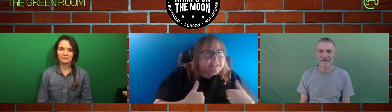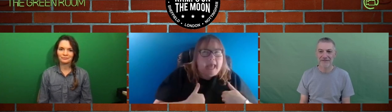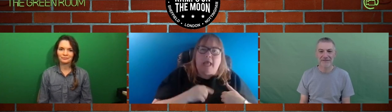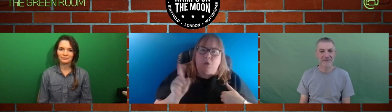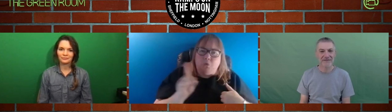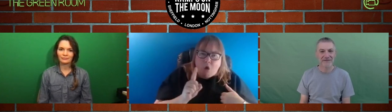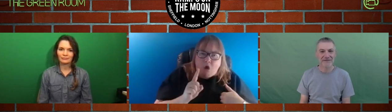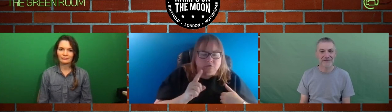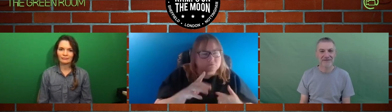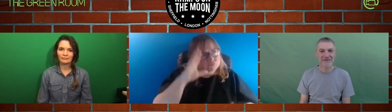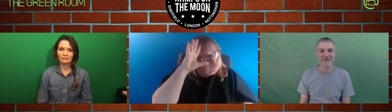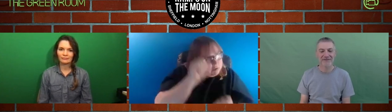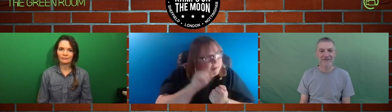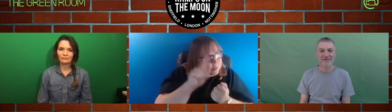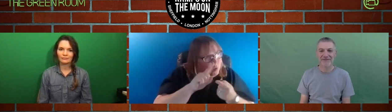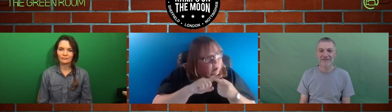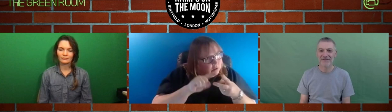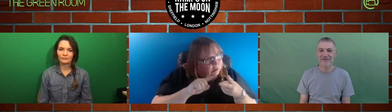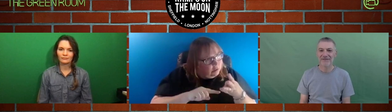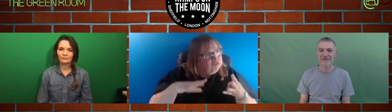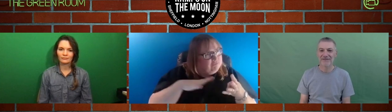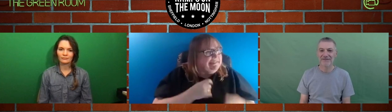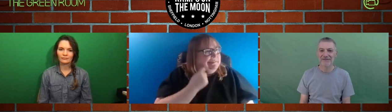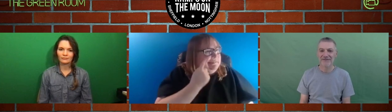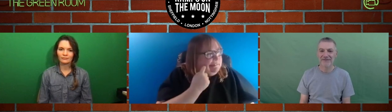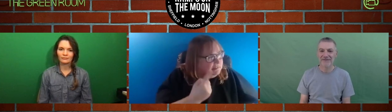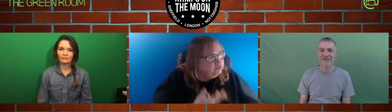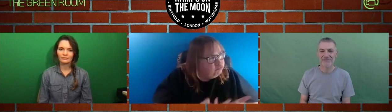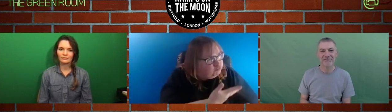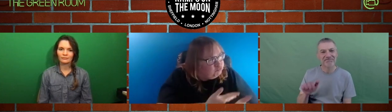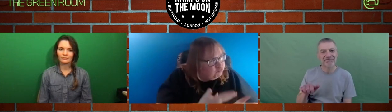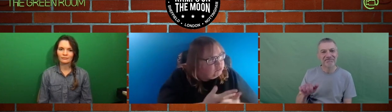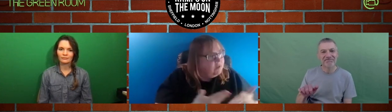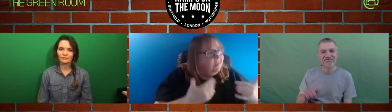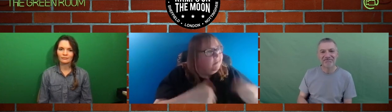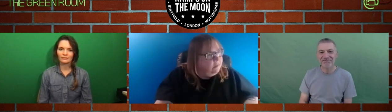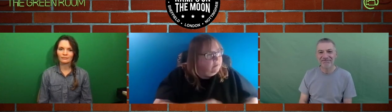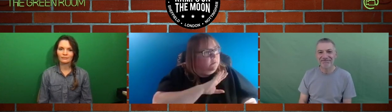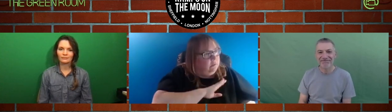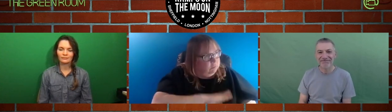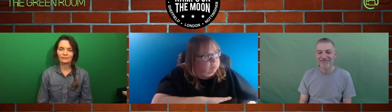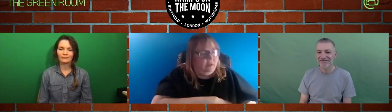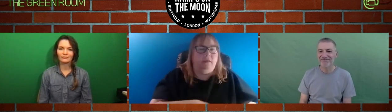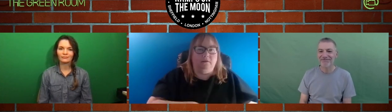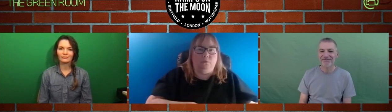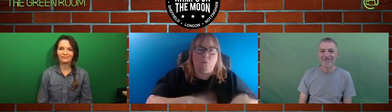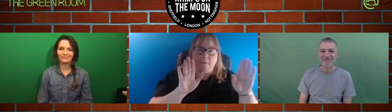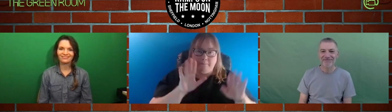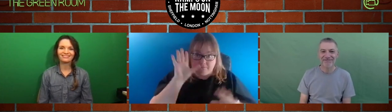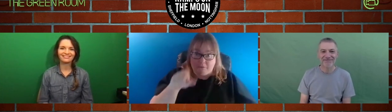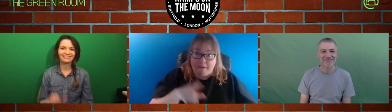could move on to the next day. RH: Yeah.